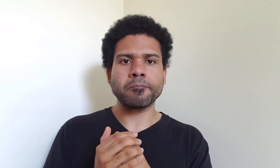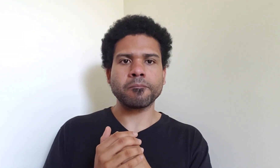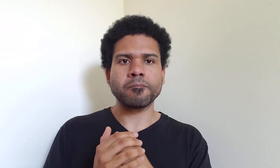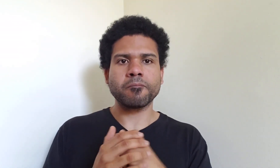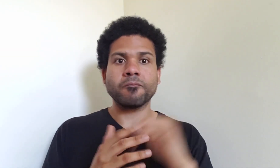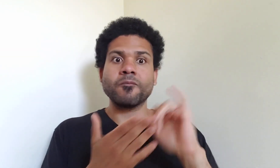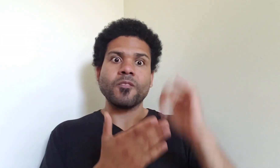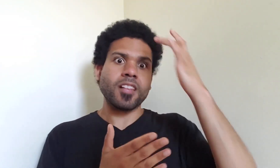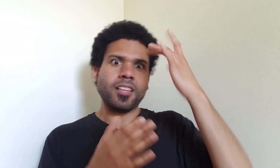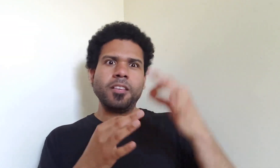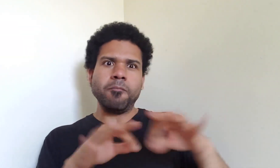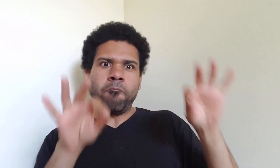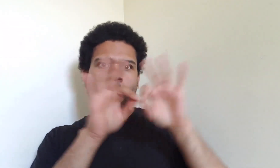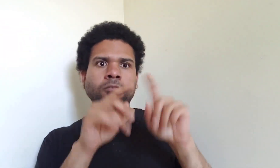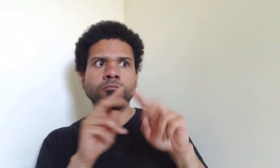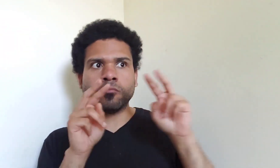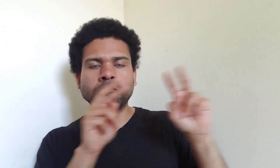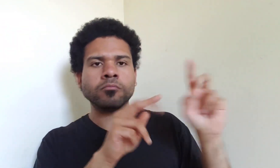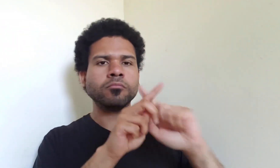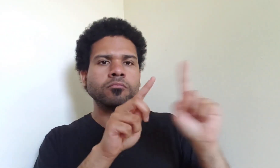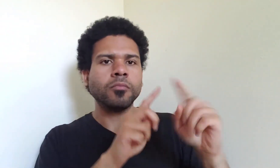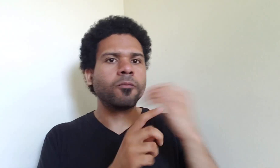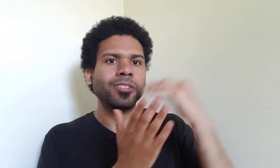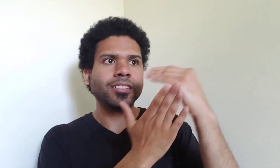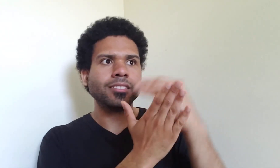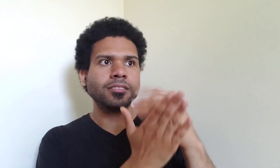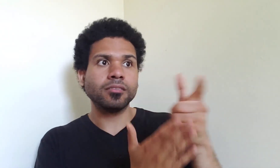This is why it is important for people to pay attention to the types of food they eat.